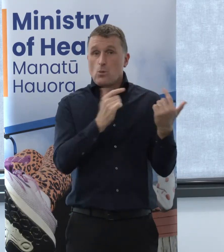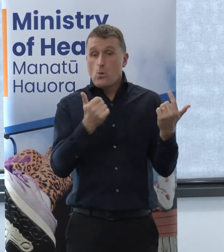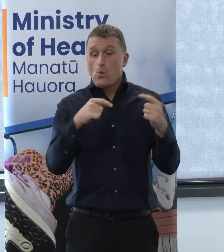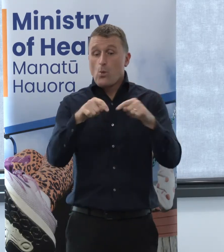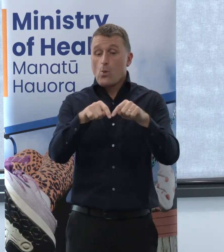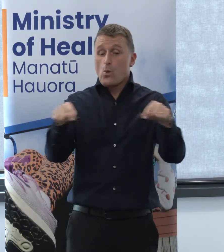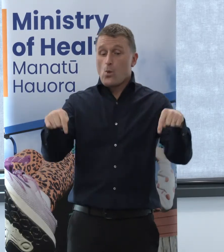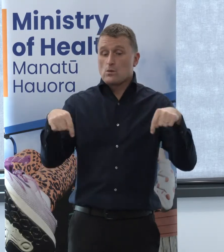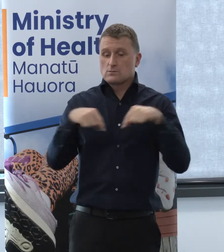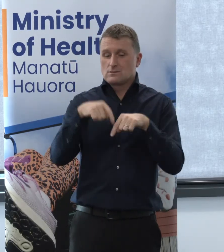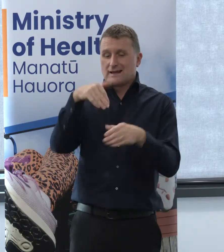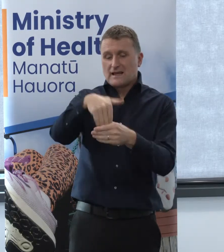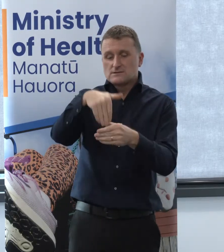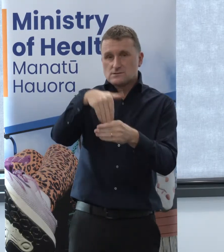So when we are indoors with